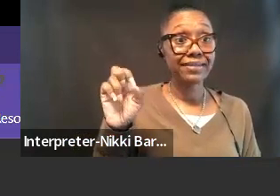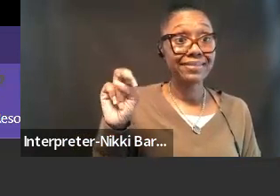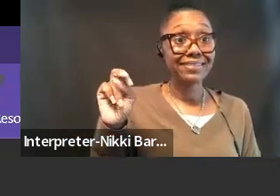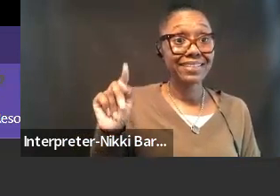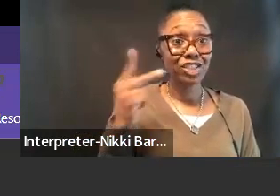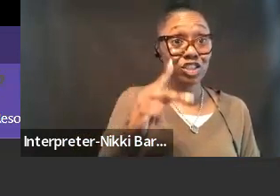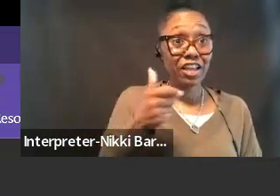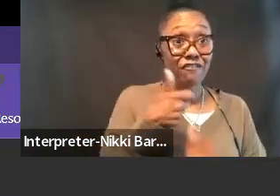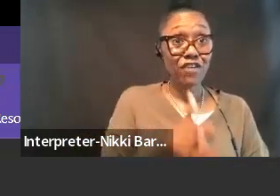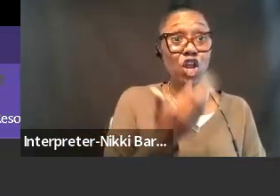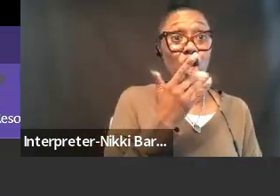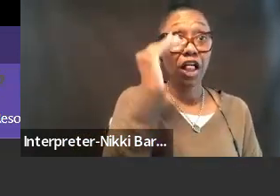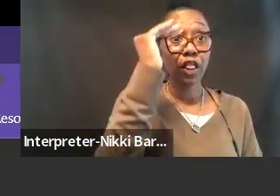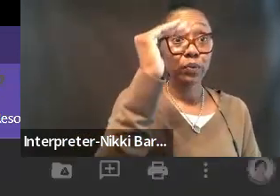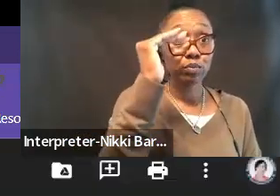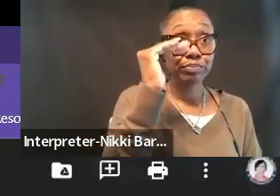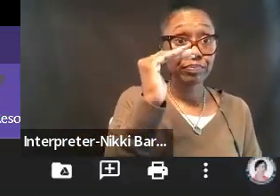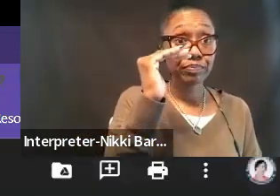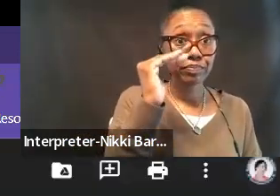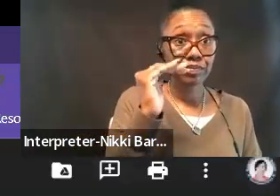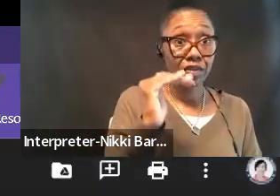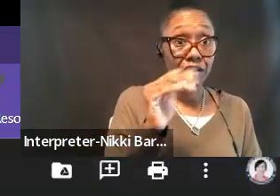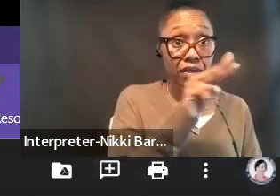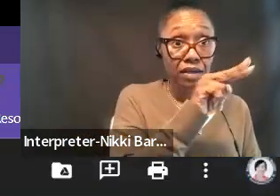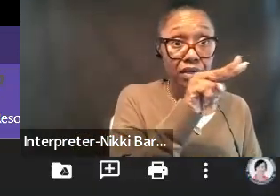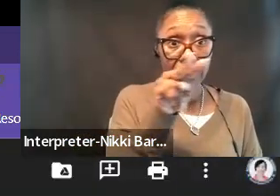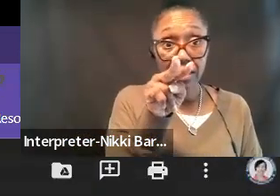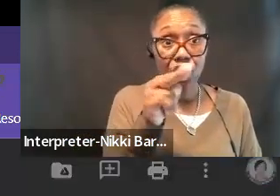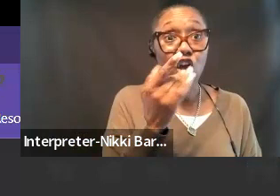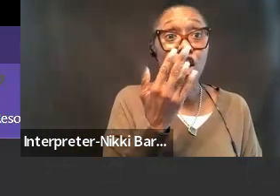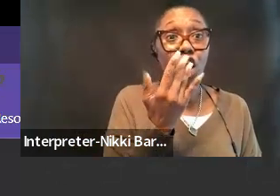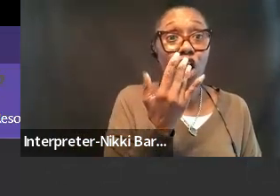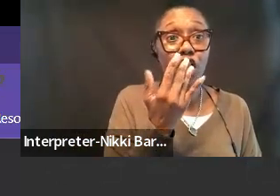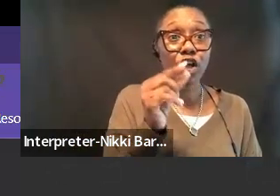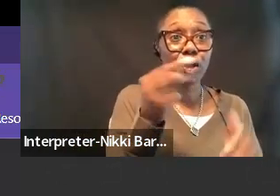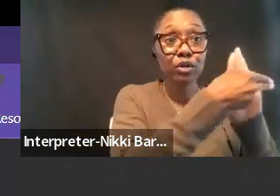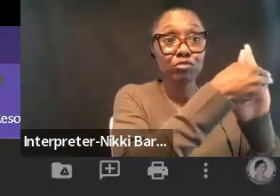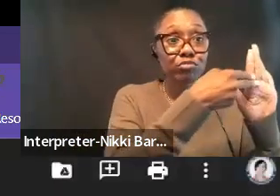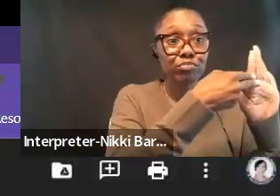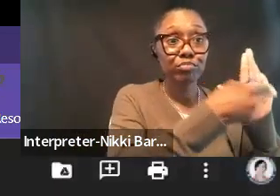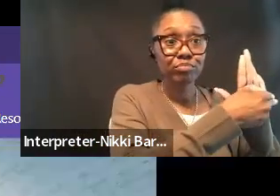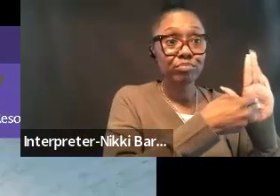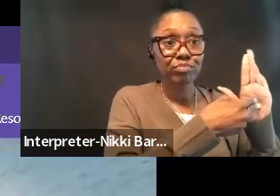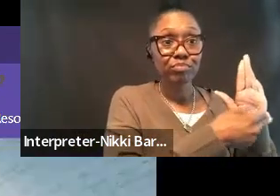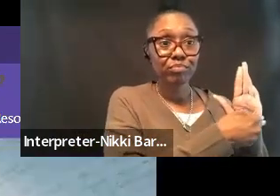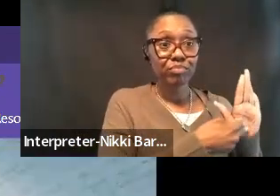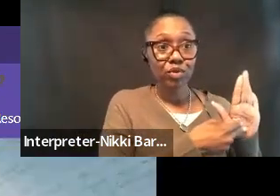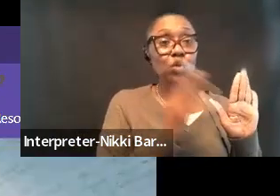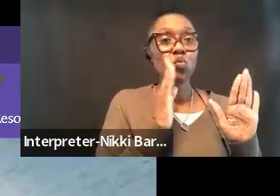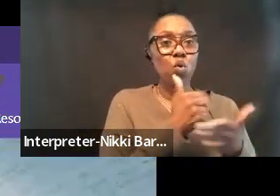And as you go through the documents. You're using color coding just to kind of help the student out.